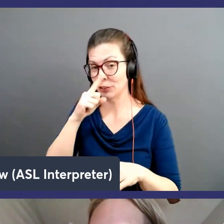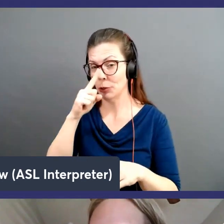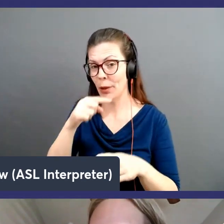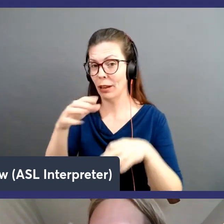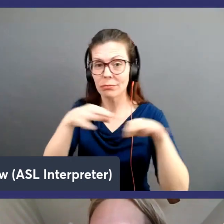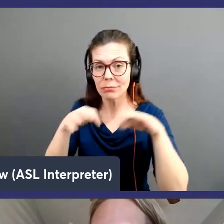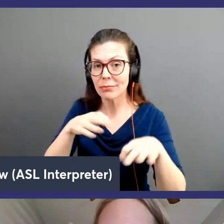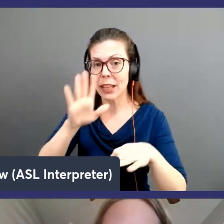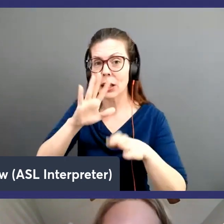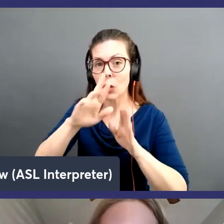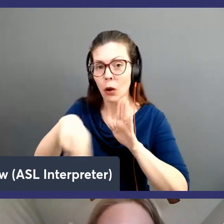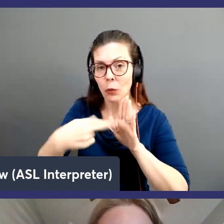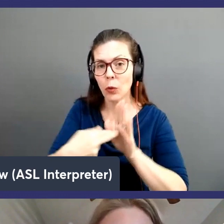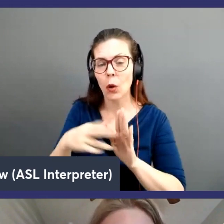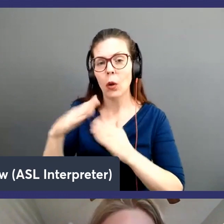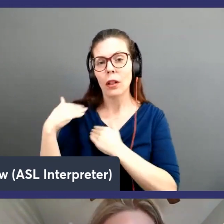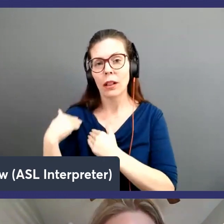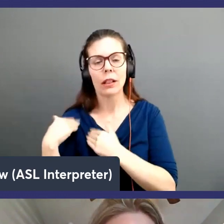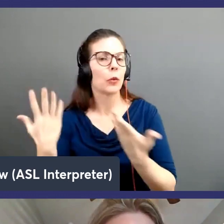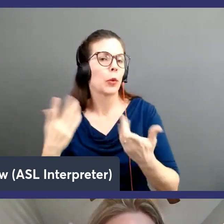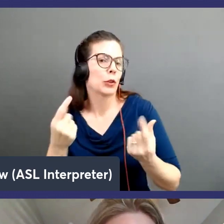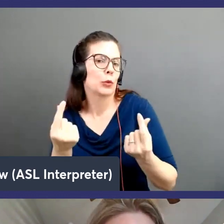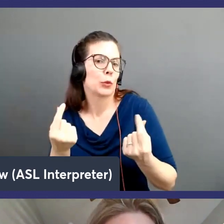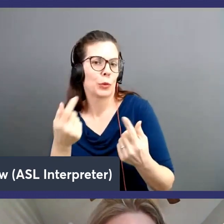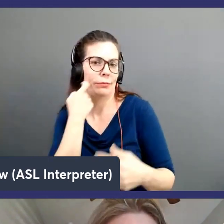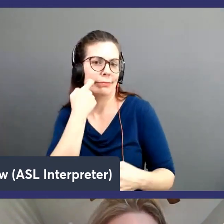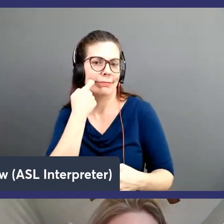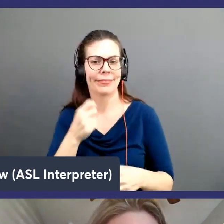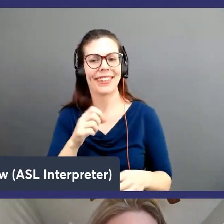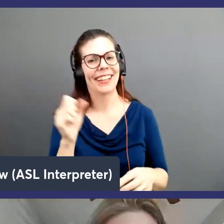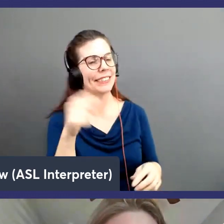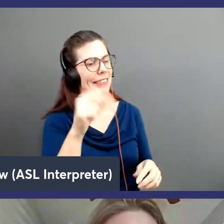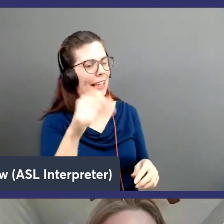and what you have been working on recently? Yeah, absolutely!